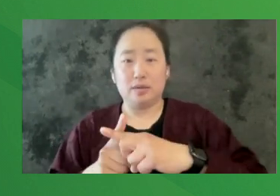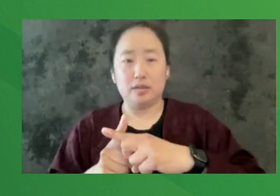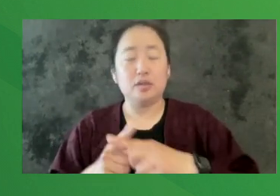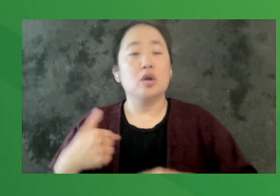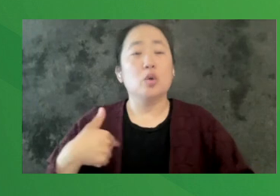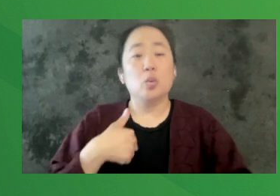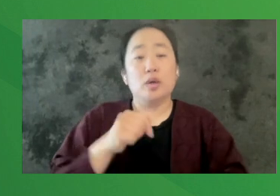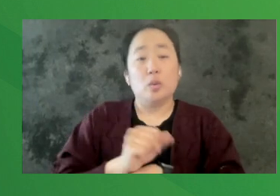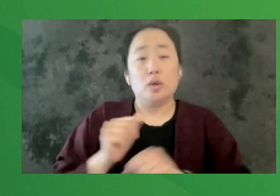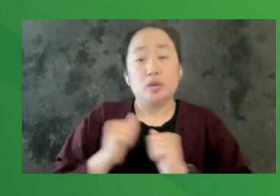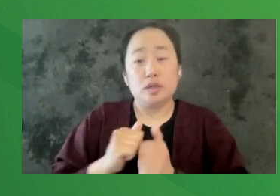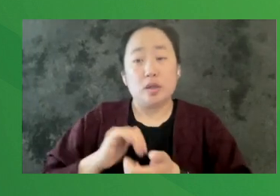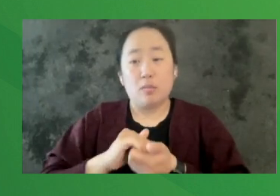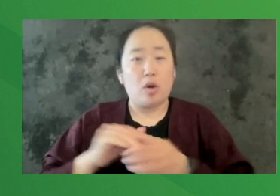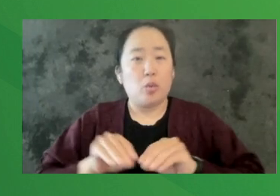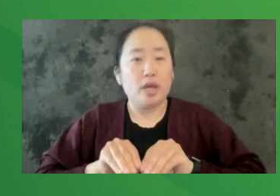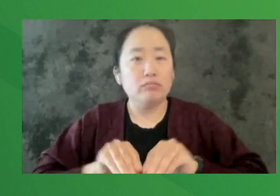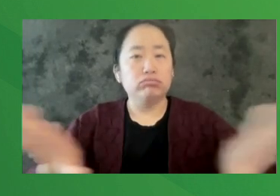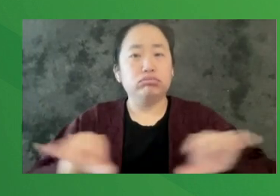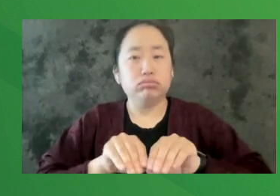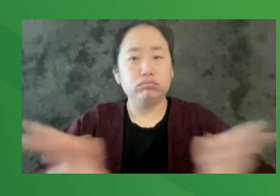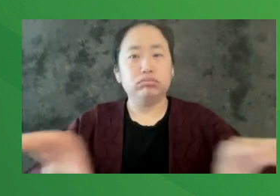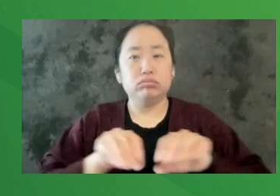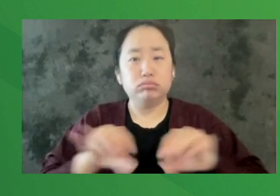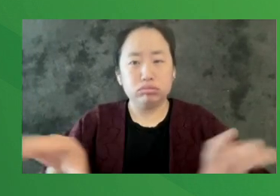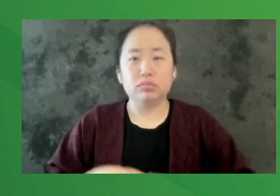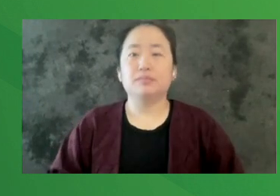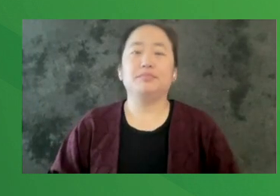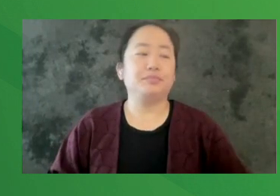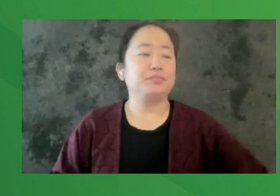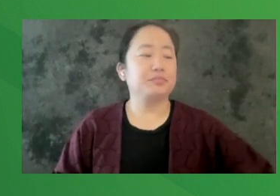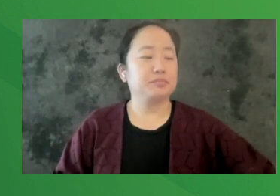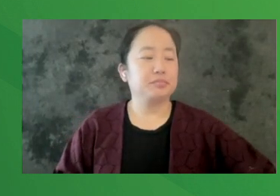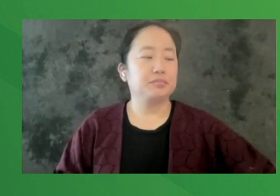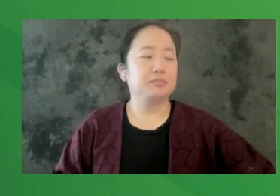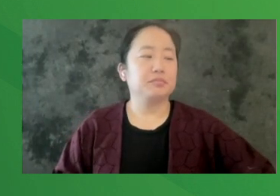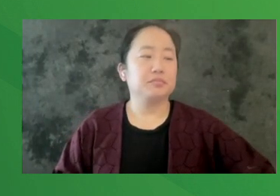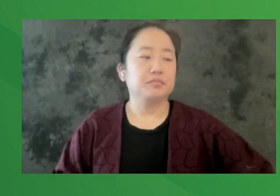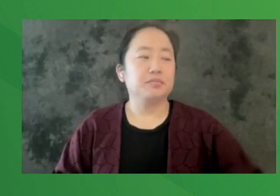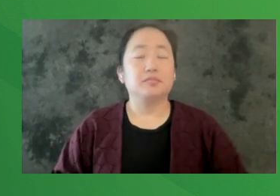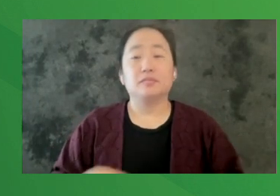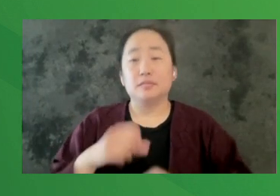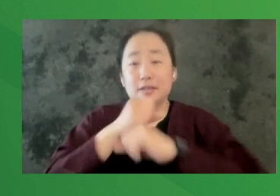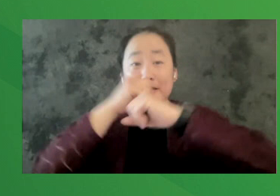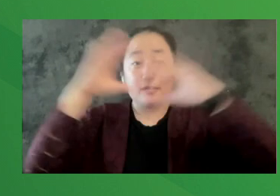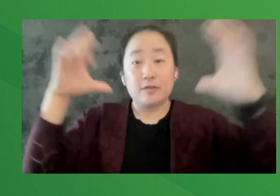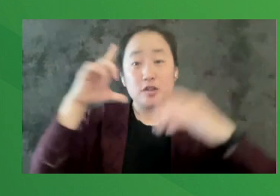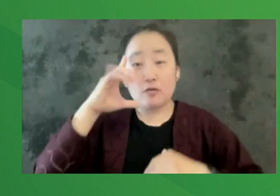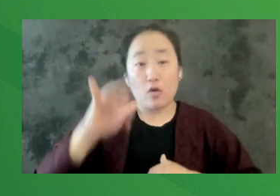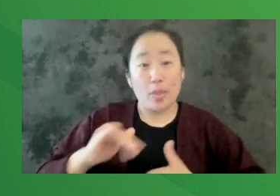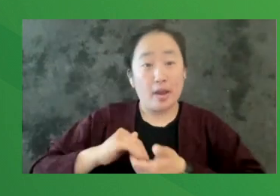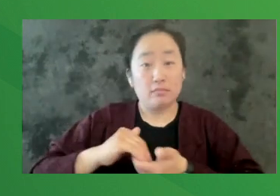supported by NAAEE. On the next slide, the vision of ee360 is about building an environmentally